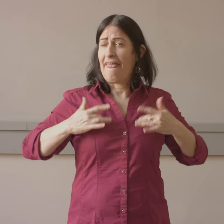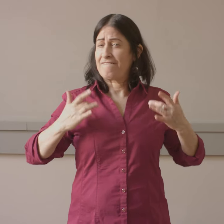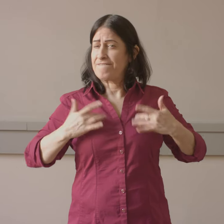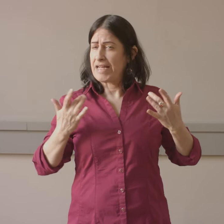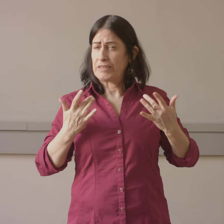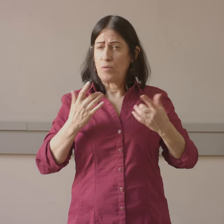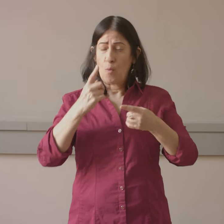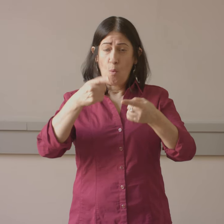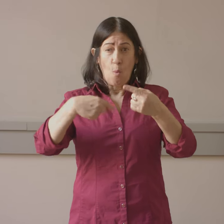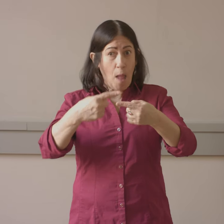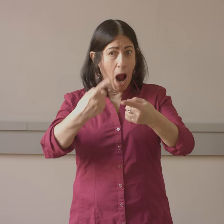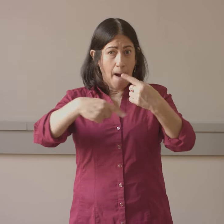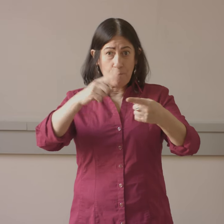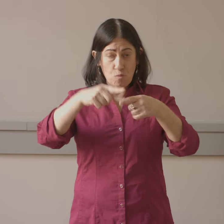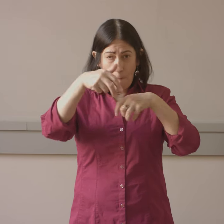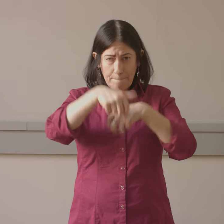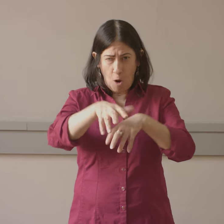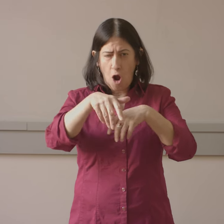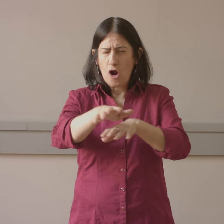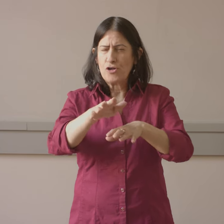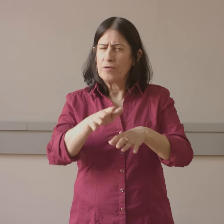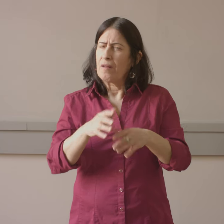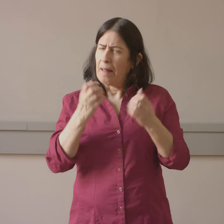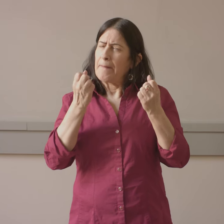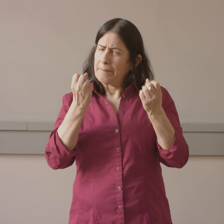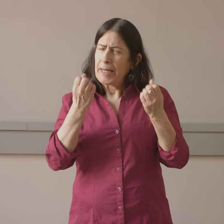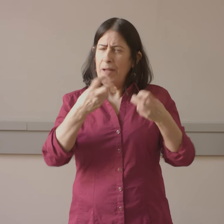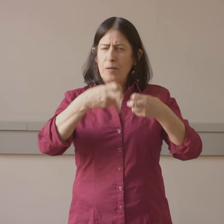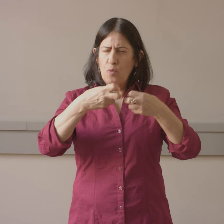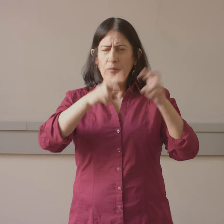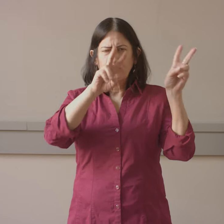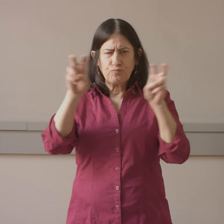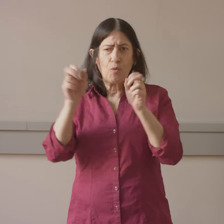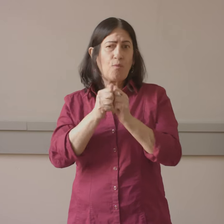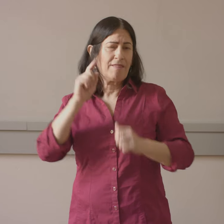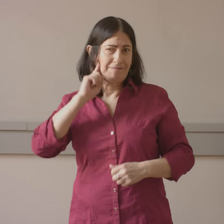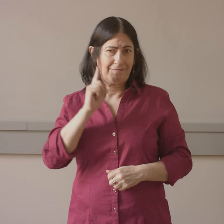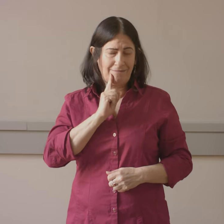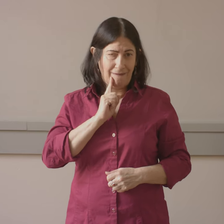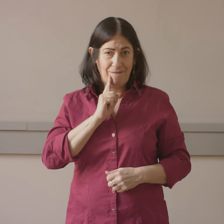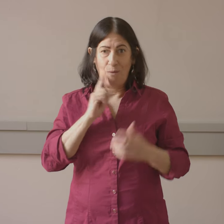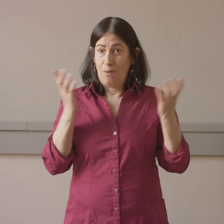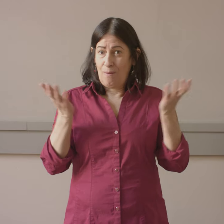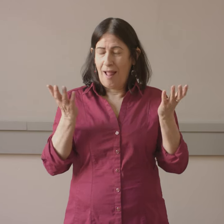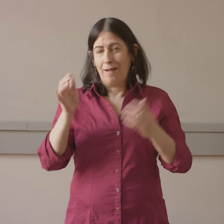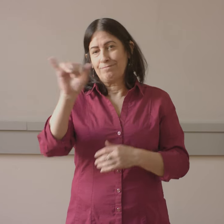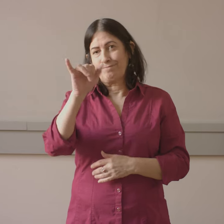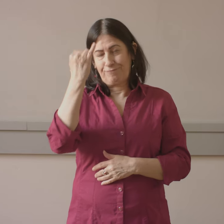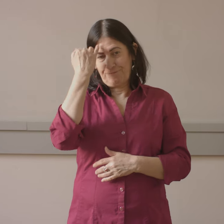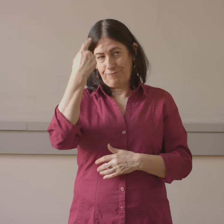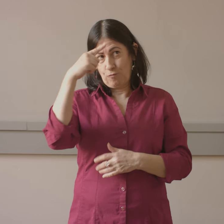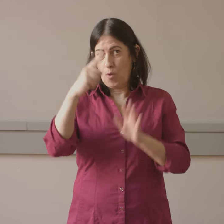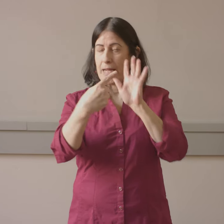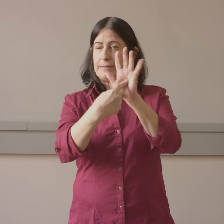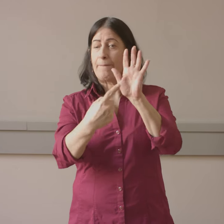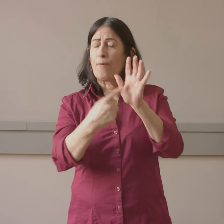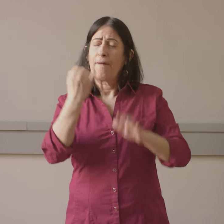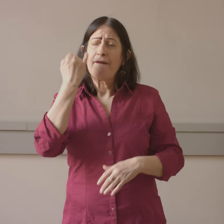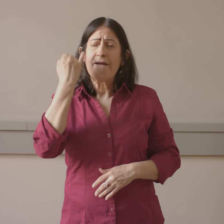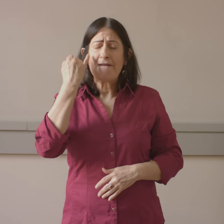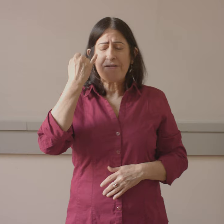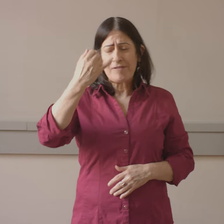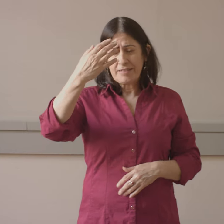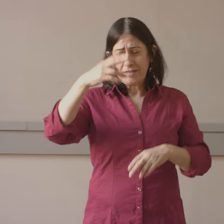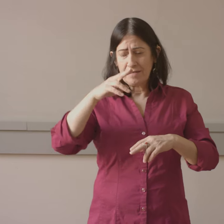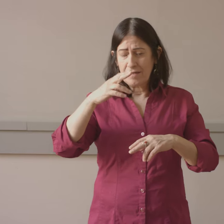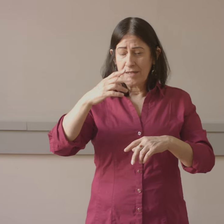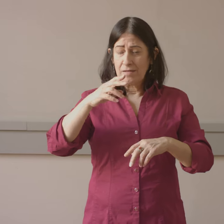and any event really, and problems I've seen with the deaf community. For example,